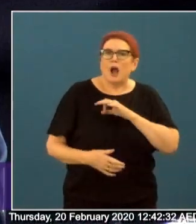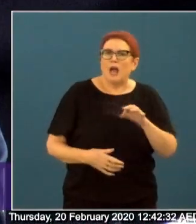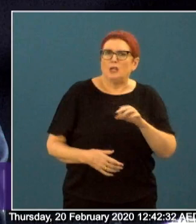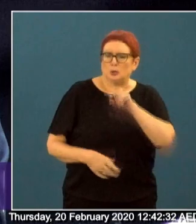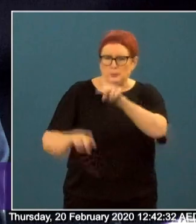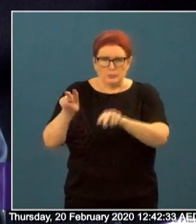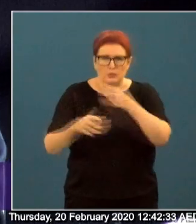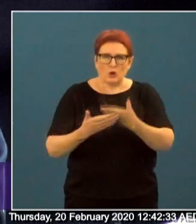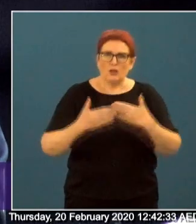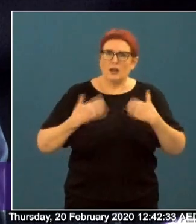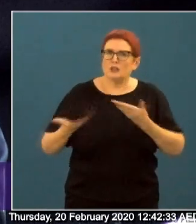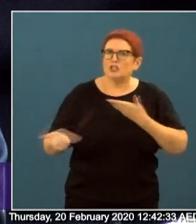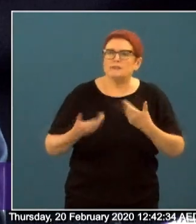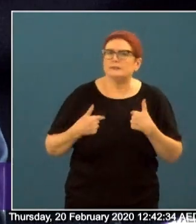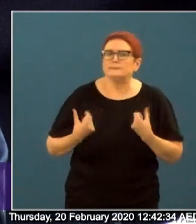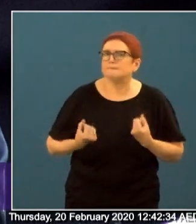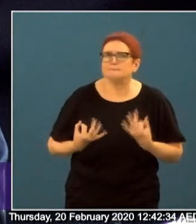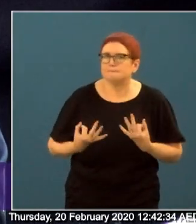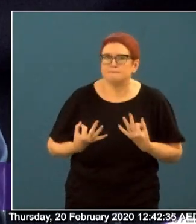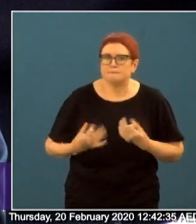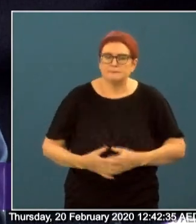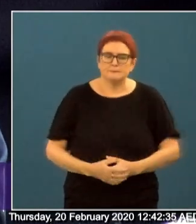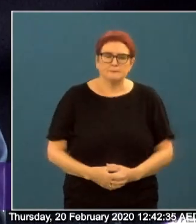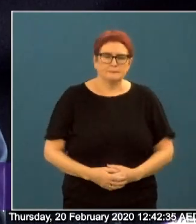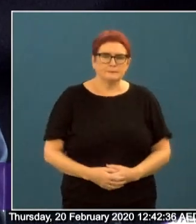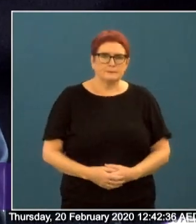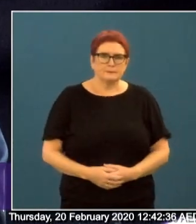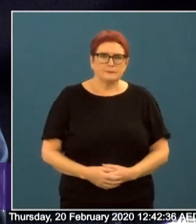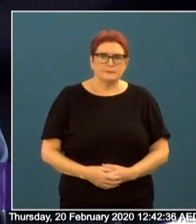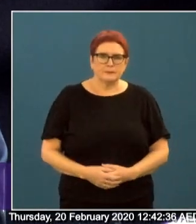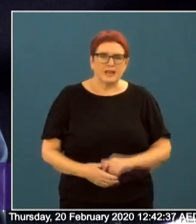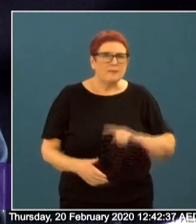but, overall, I see very few proper evaluations